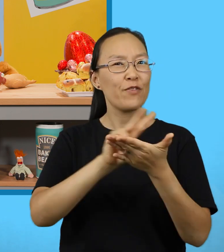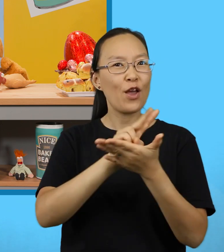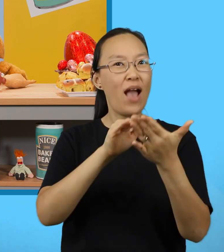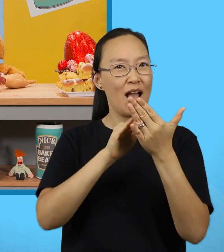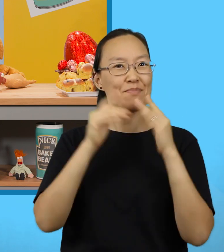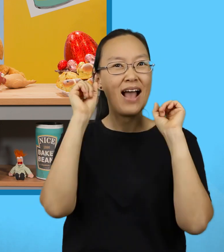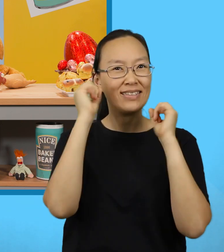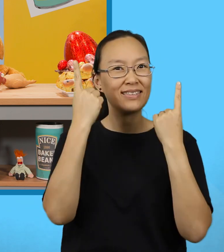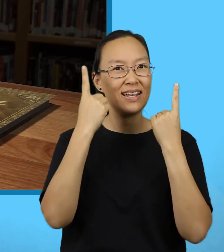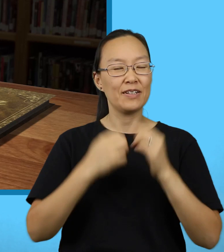Oh, cool.